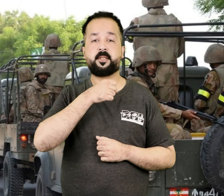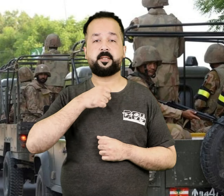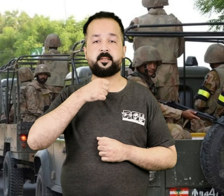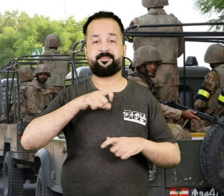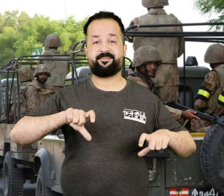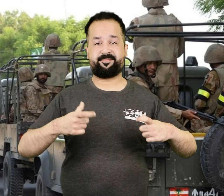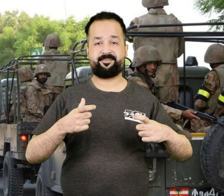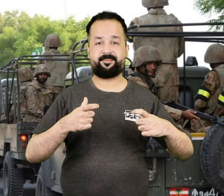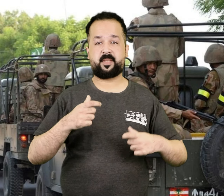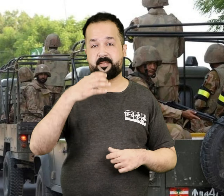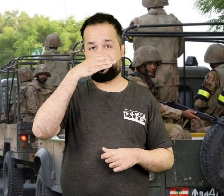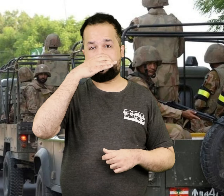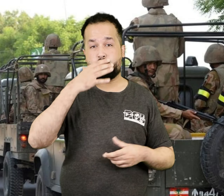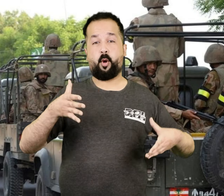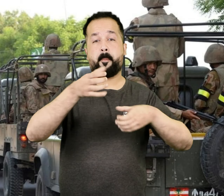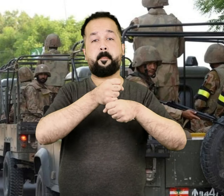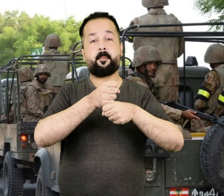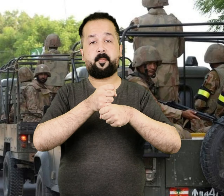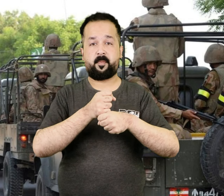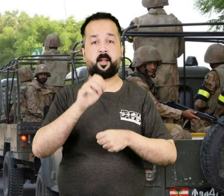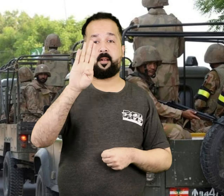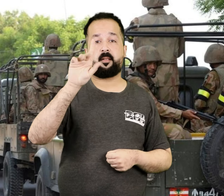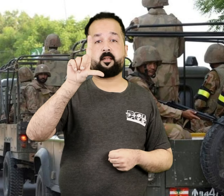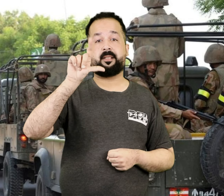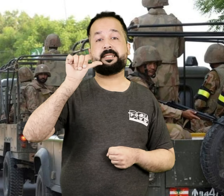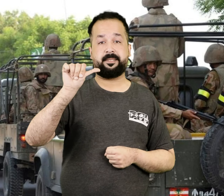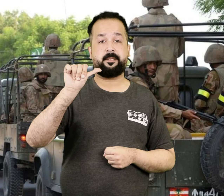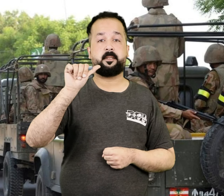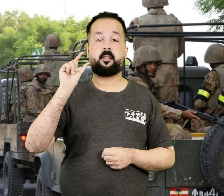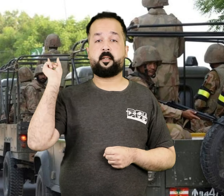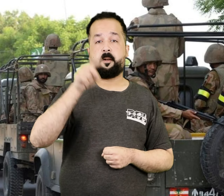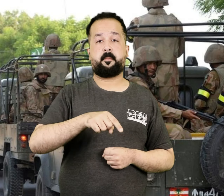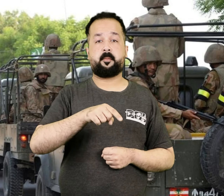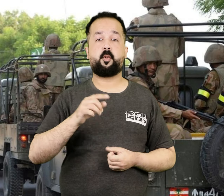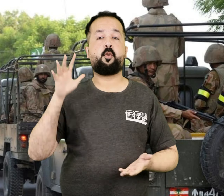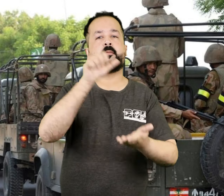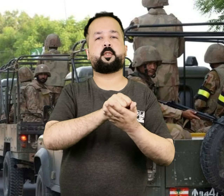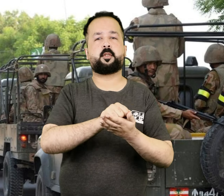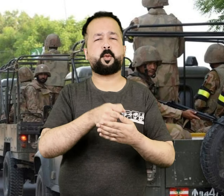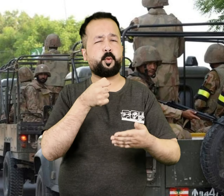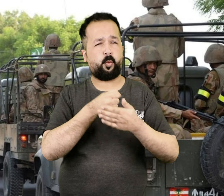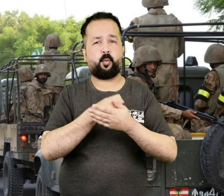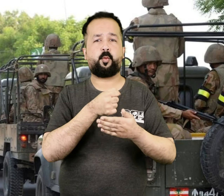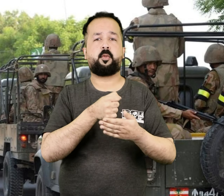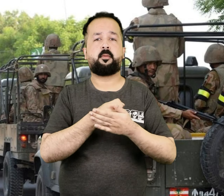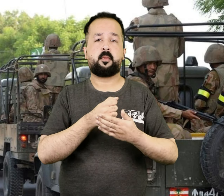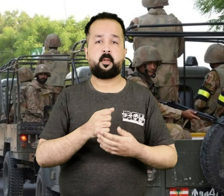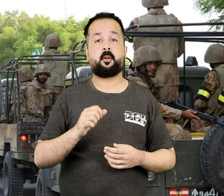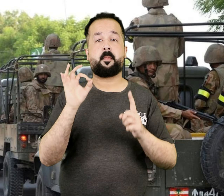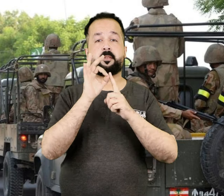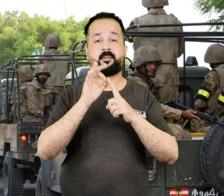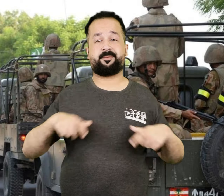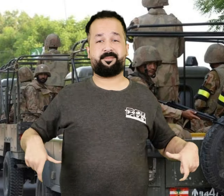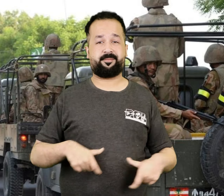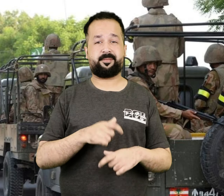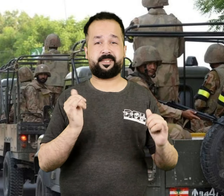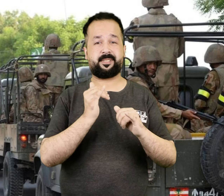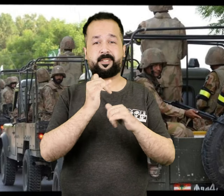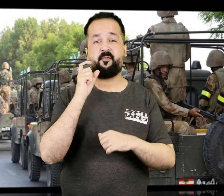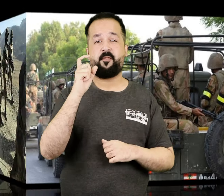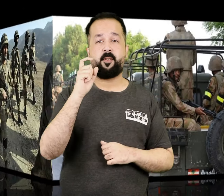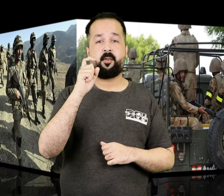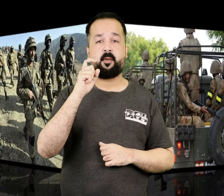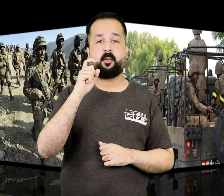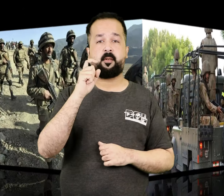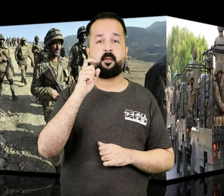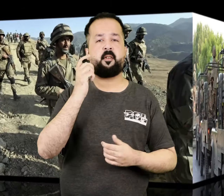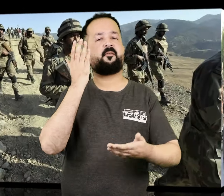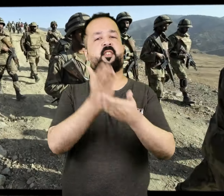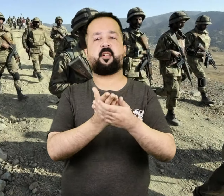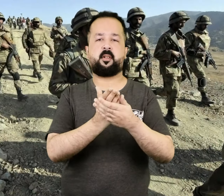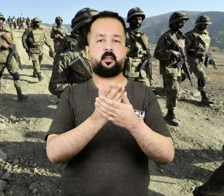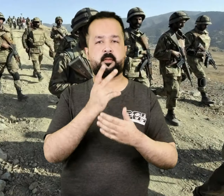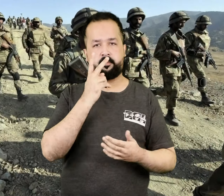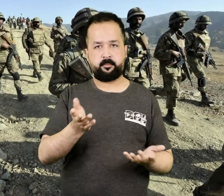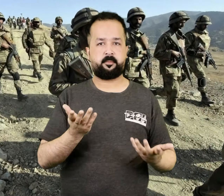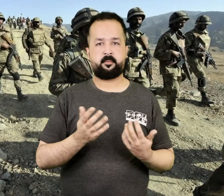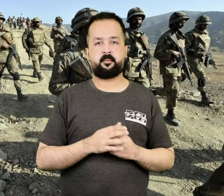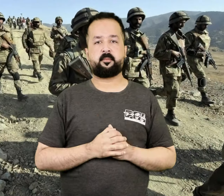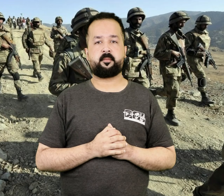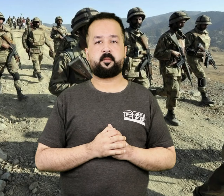An attack attempted by a banned organization BLA was foiled by the security forces in the Machh region of Balochistan.